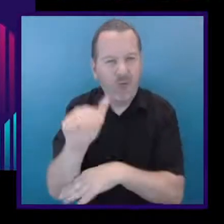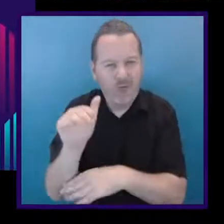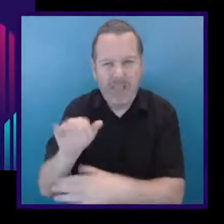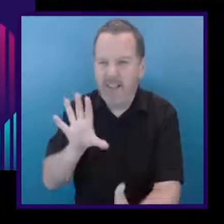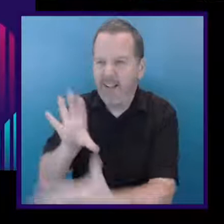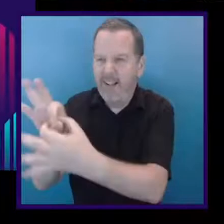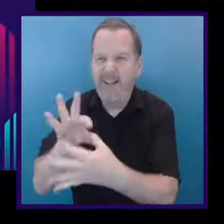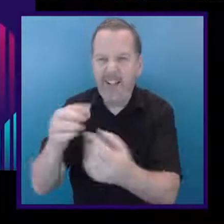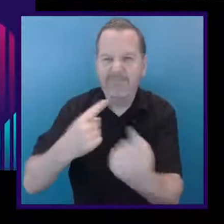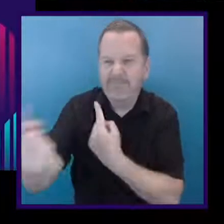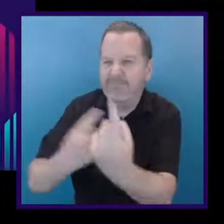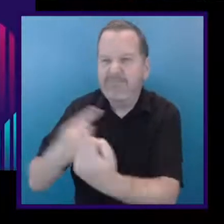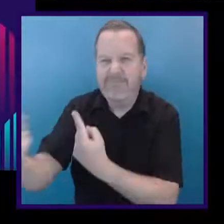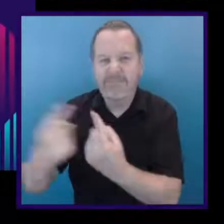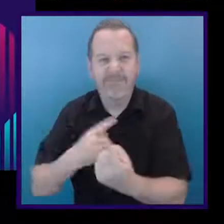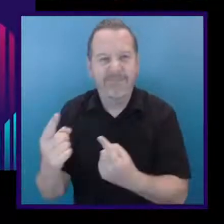to connect young people across borders.